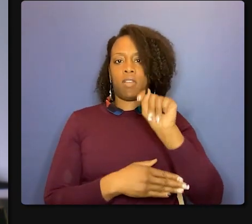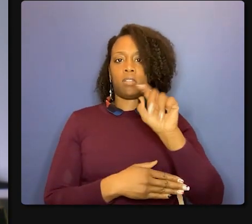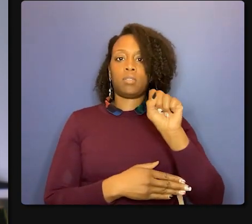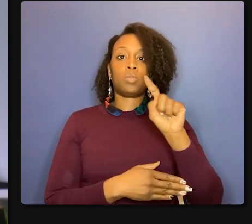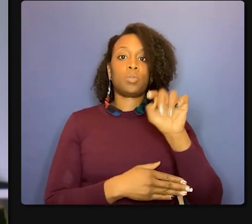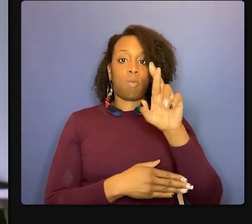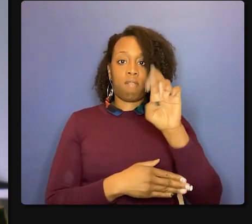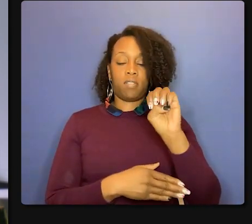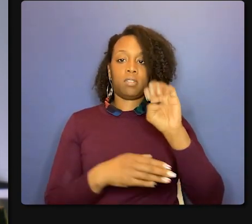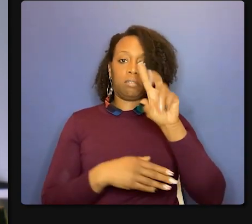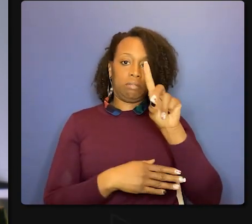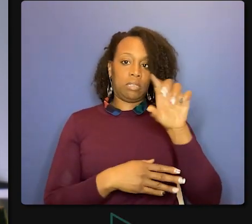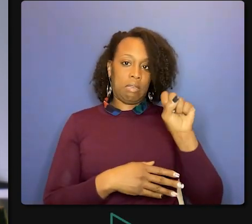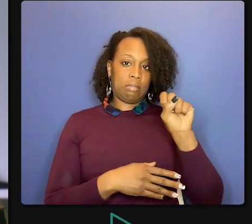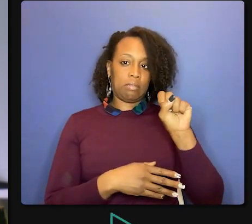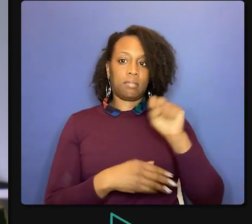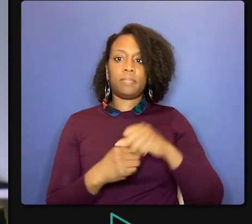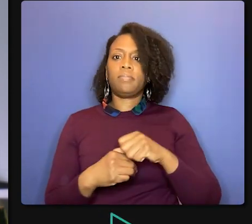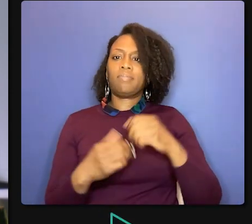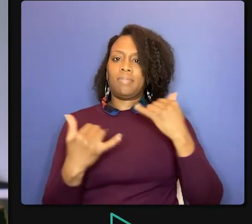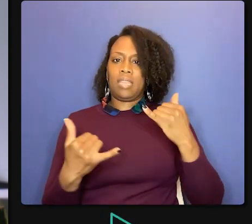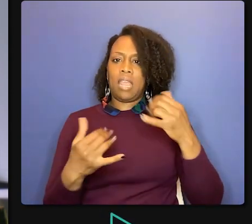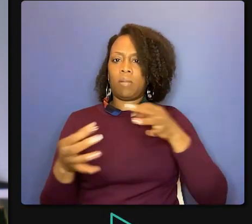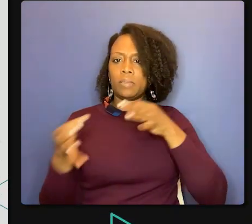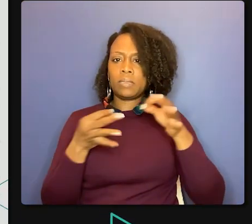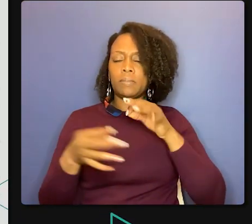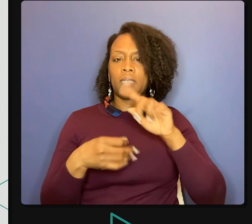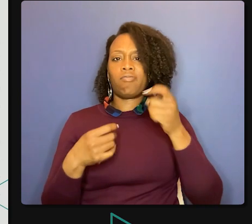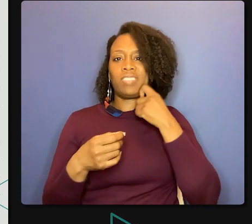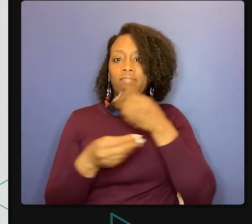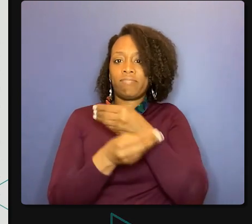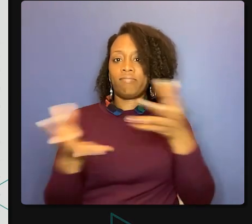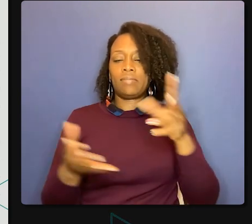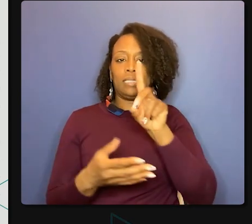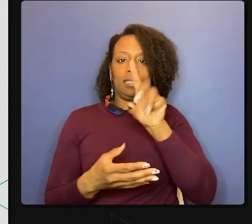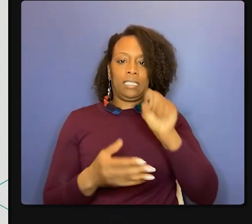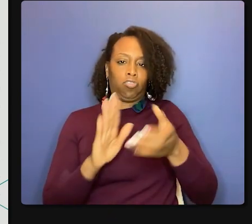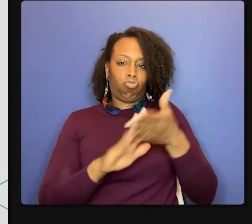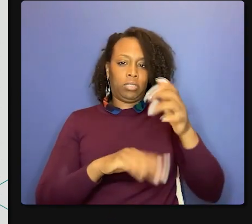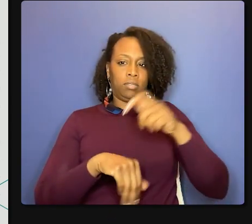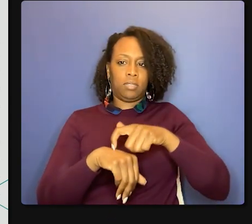about our recently released DirectStorage runtime. [Cooper] I'll start by giving you an overview